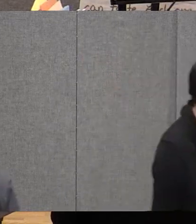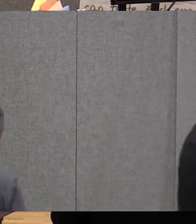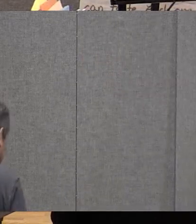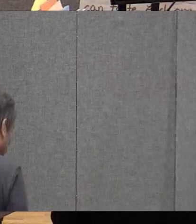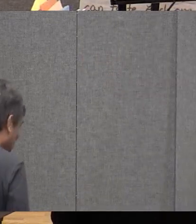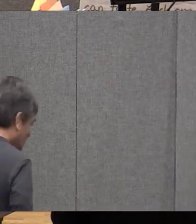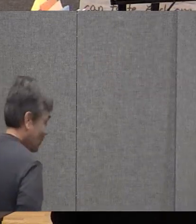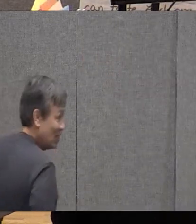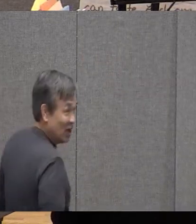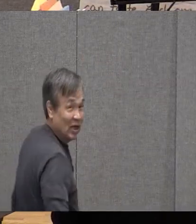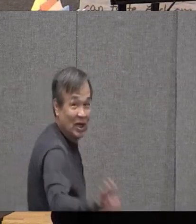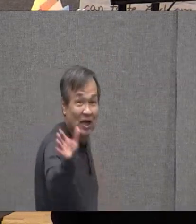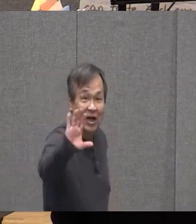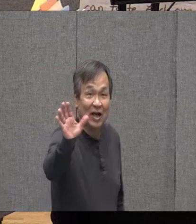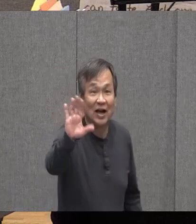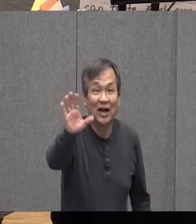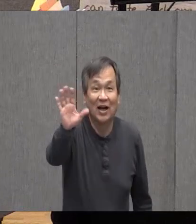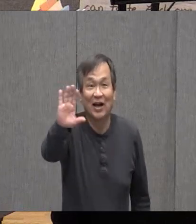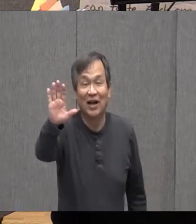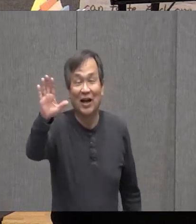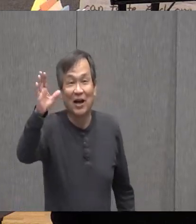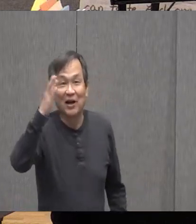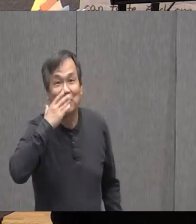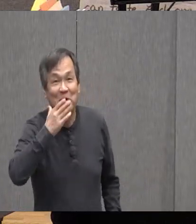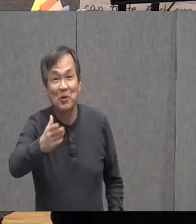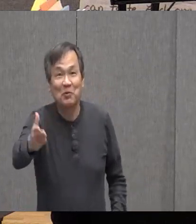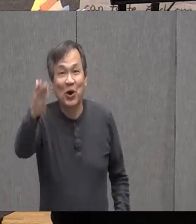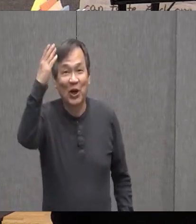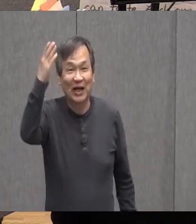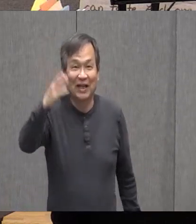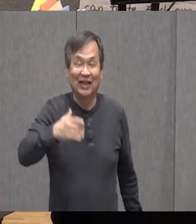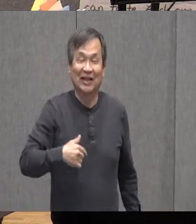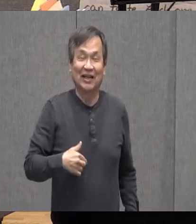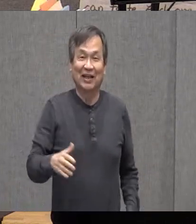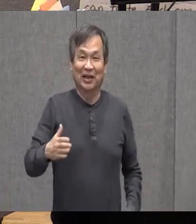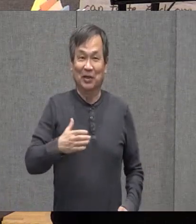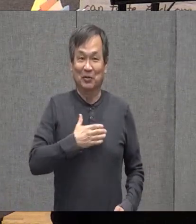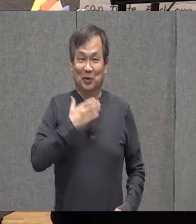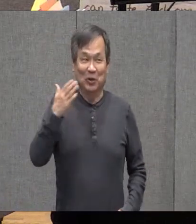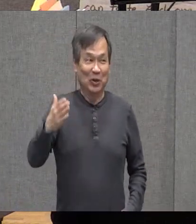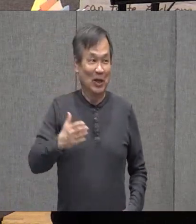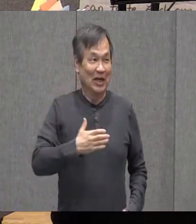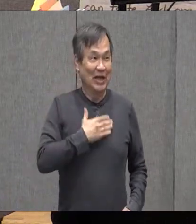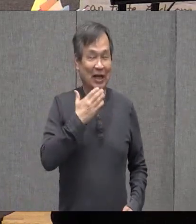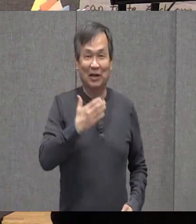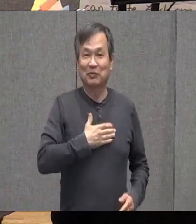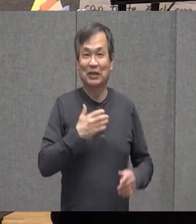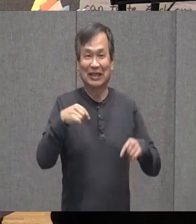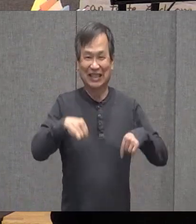Good morning and good day, mathematicians! I'm so glad to be here to share another story with you today.